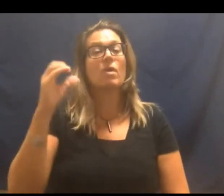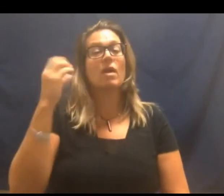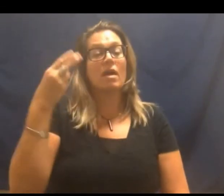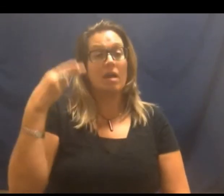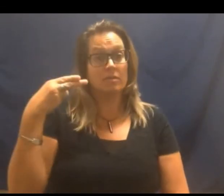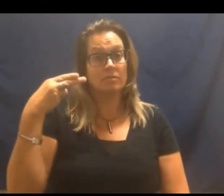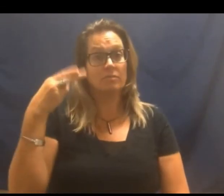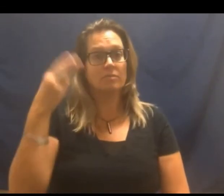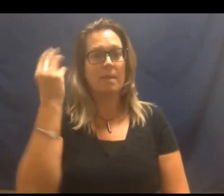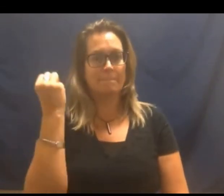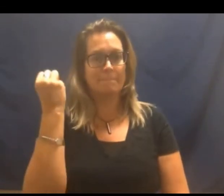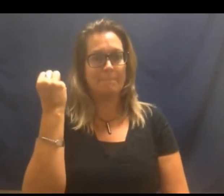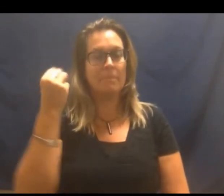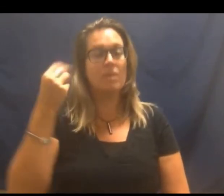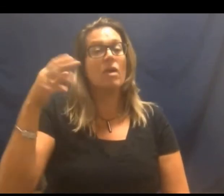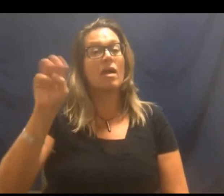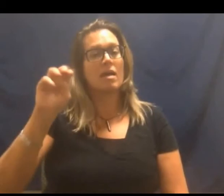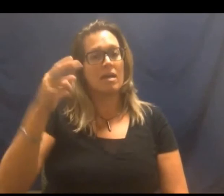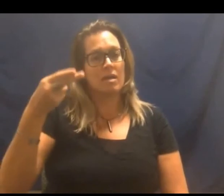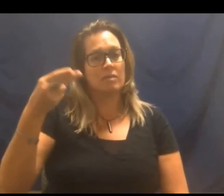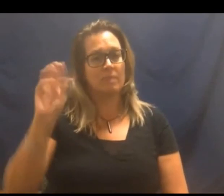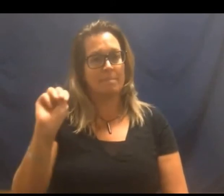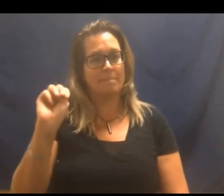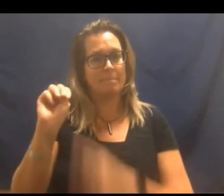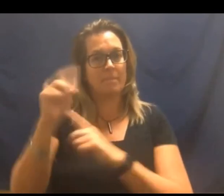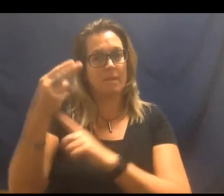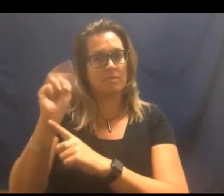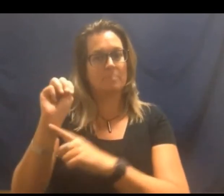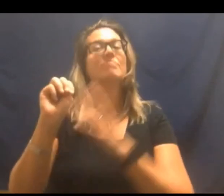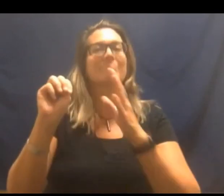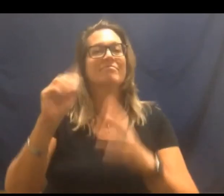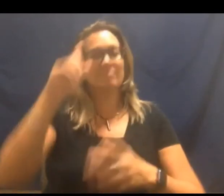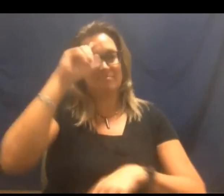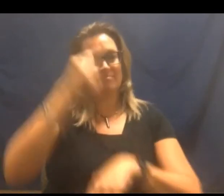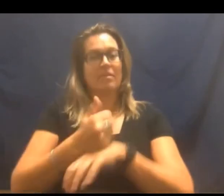So H M and that's how you would write it down.